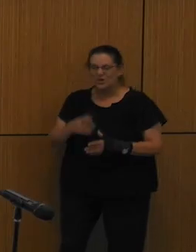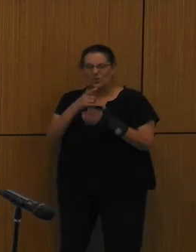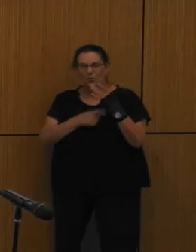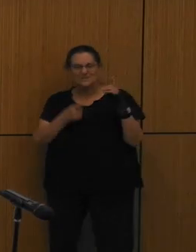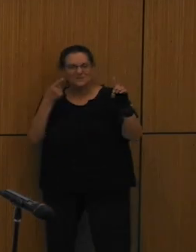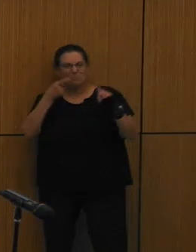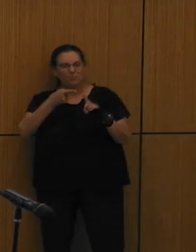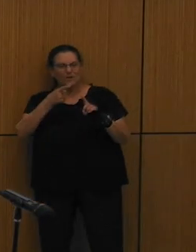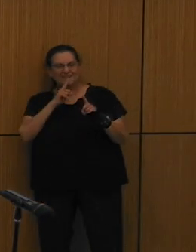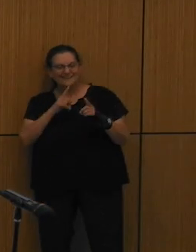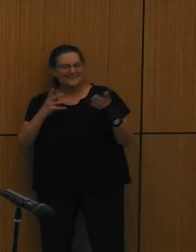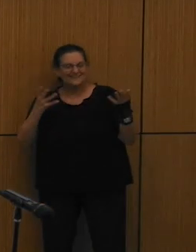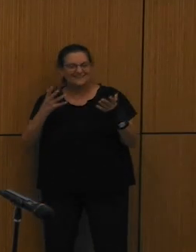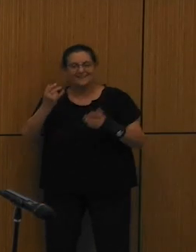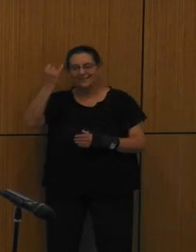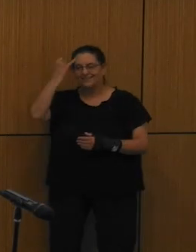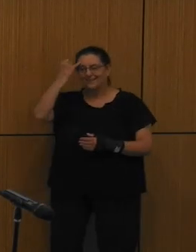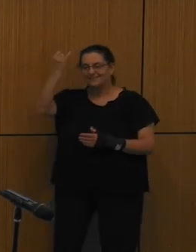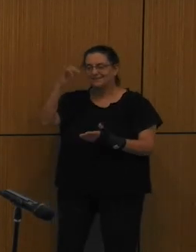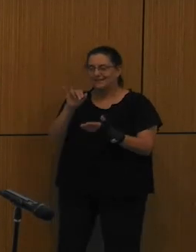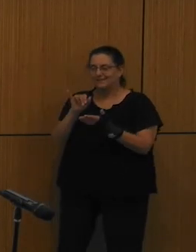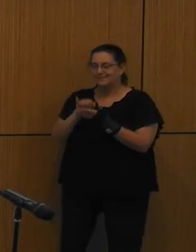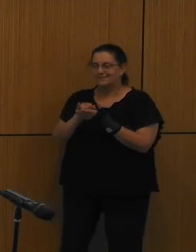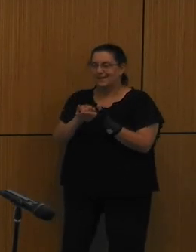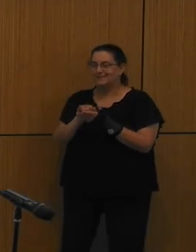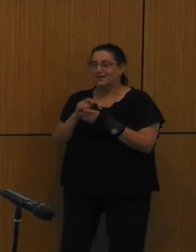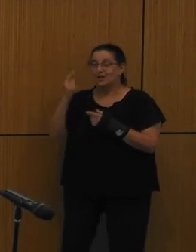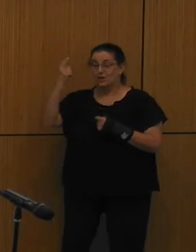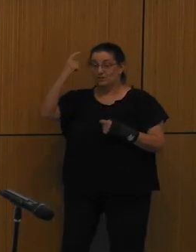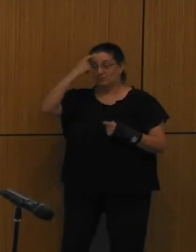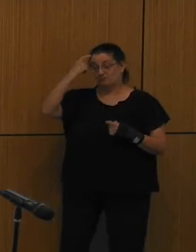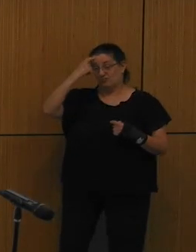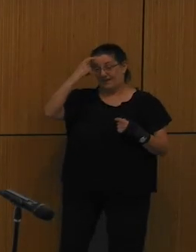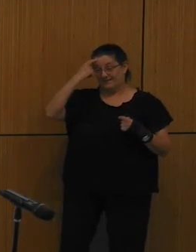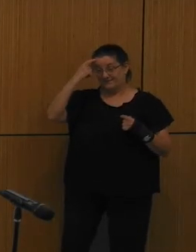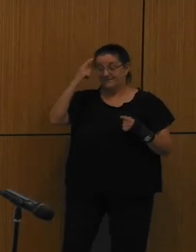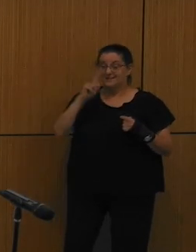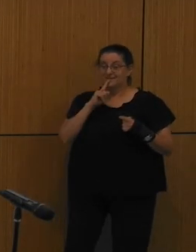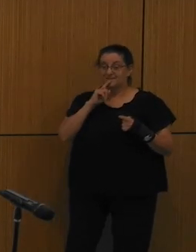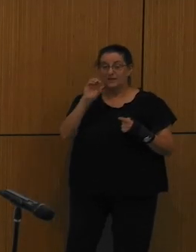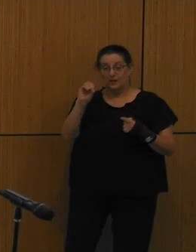is this idea that the brain is an organ, right?